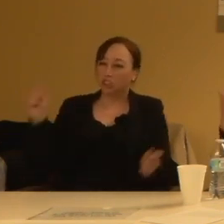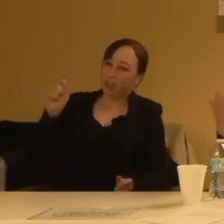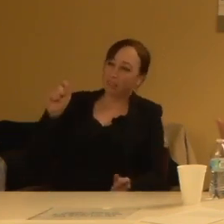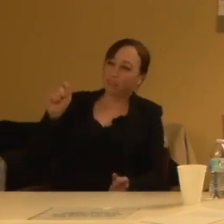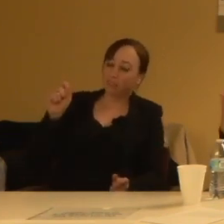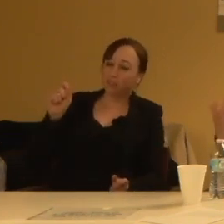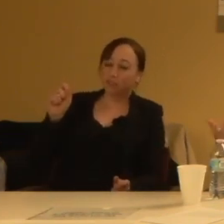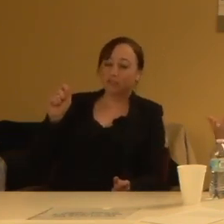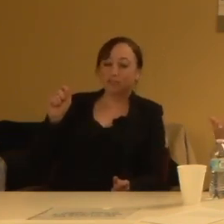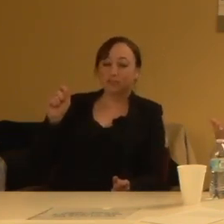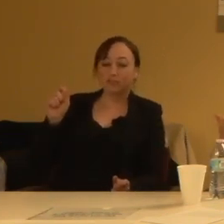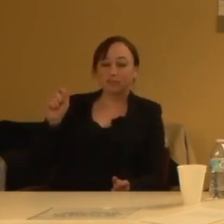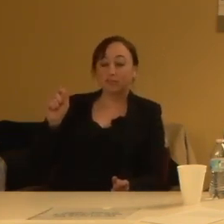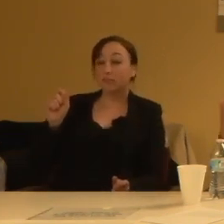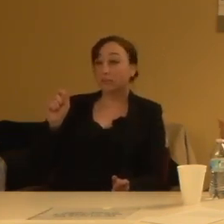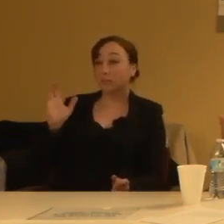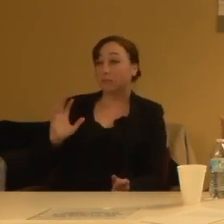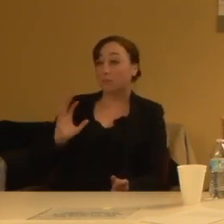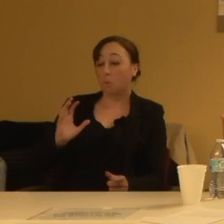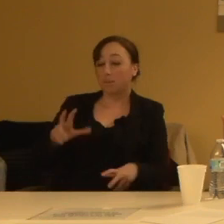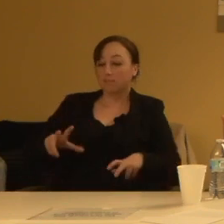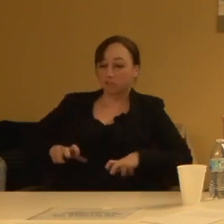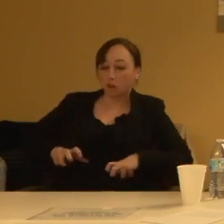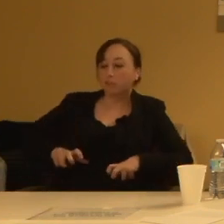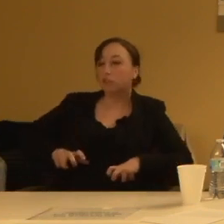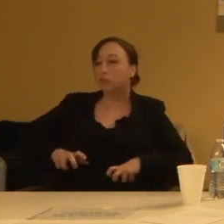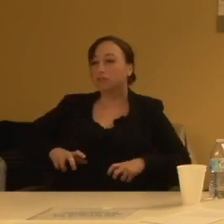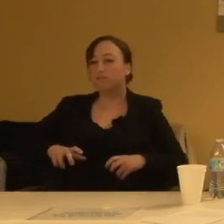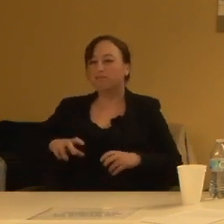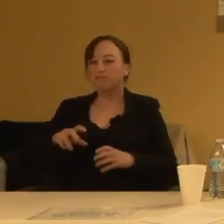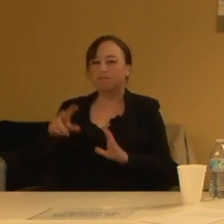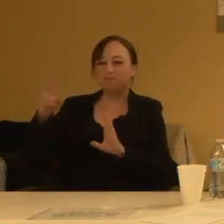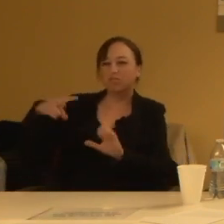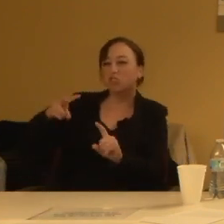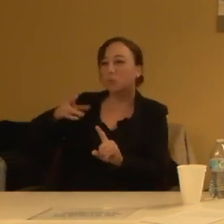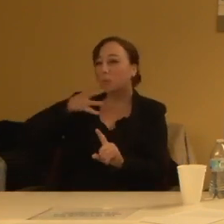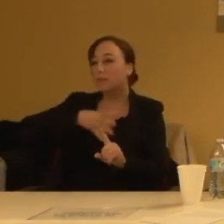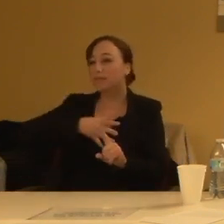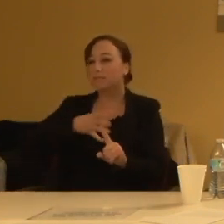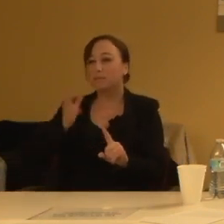selfishness and gender stereotypes, but also it was about,